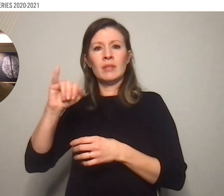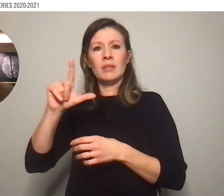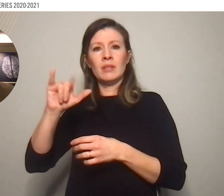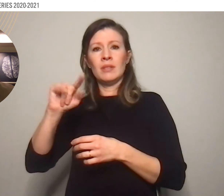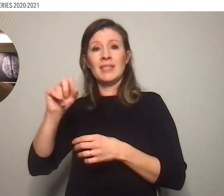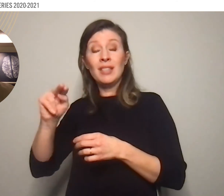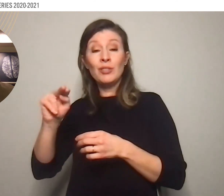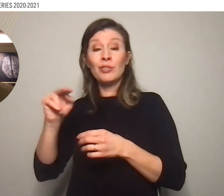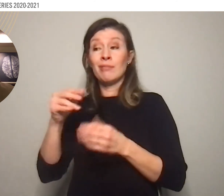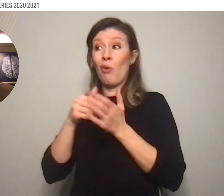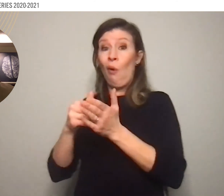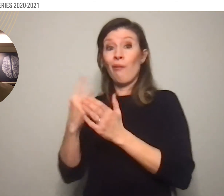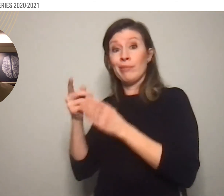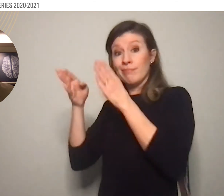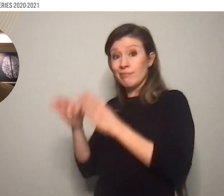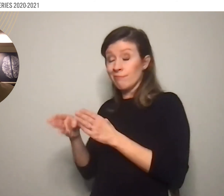where some outliers often times of minority status